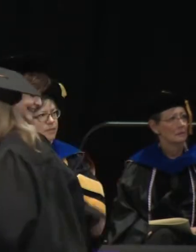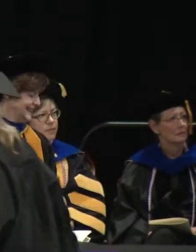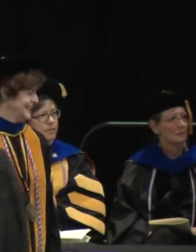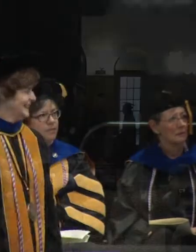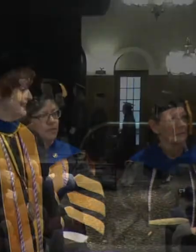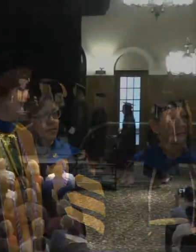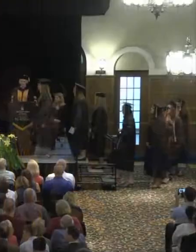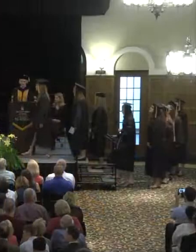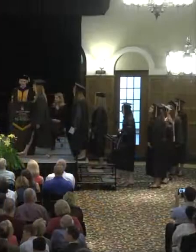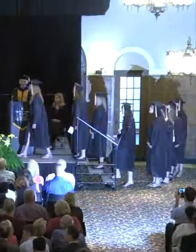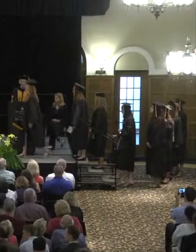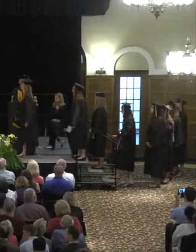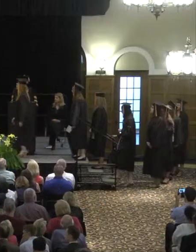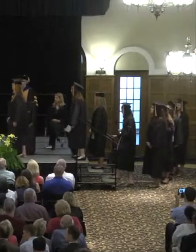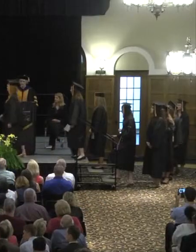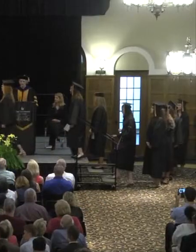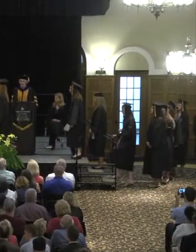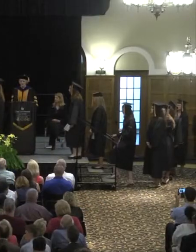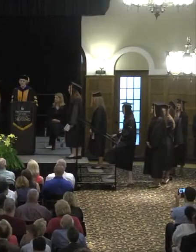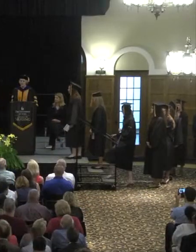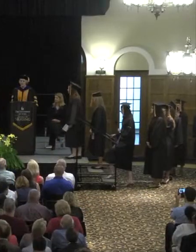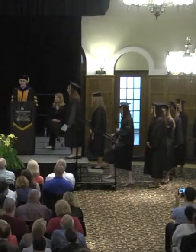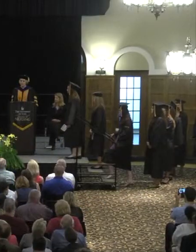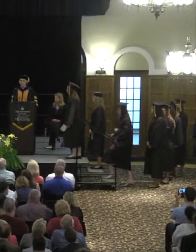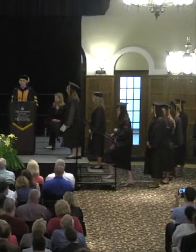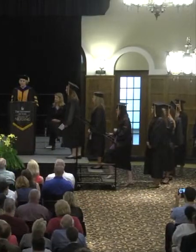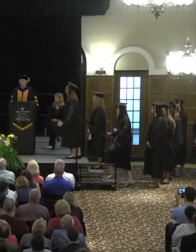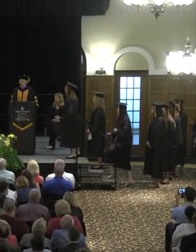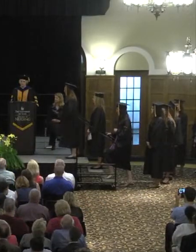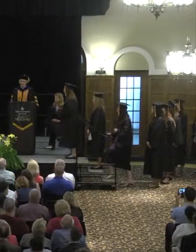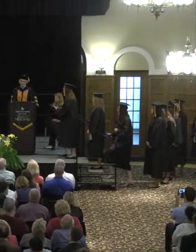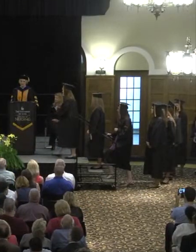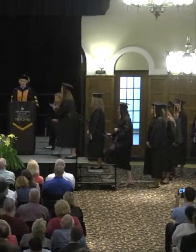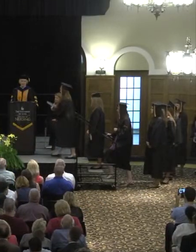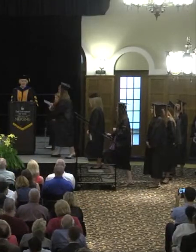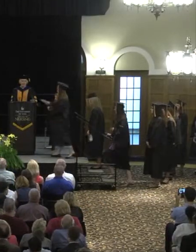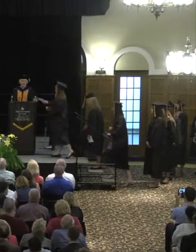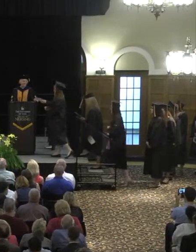Sara Mielke, BSN, Bachelor of Science in Nursing.